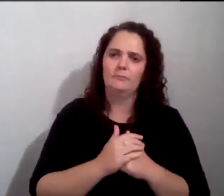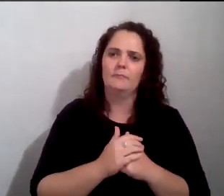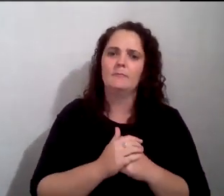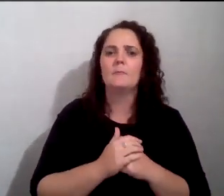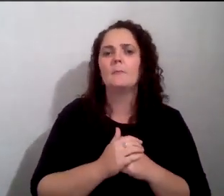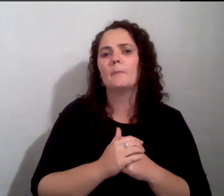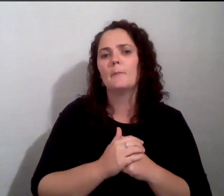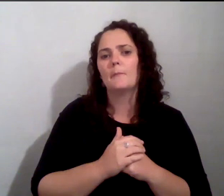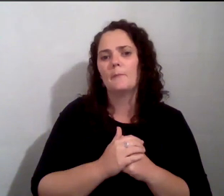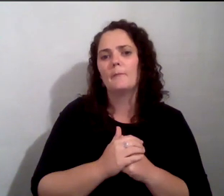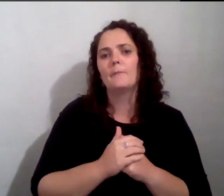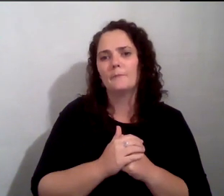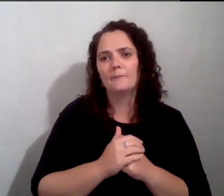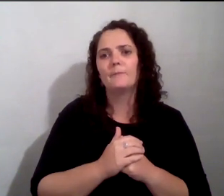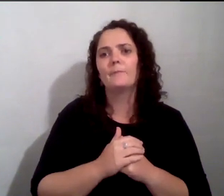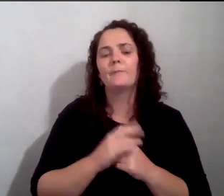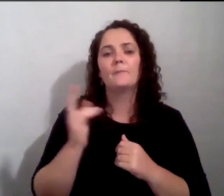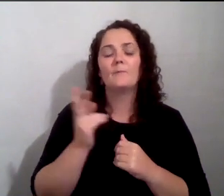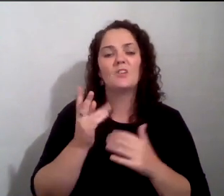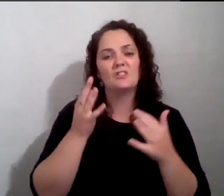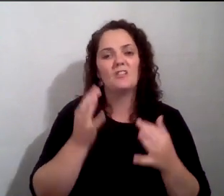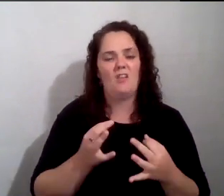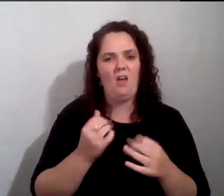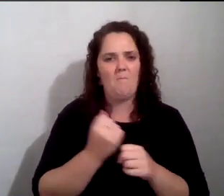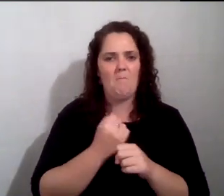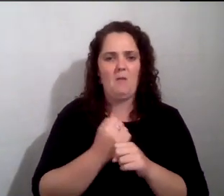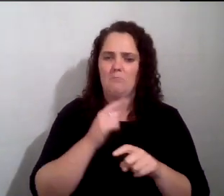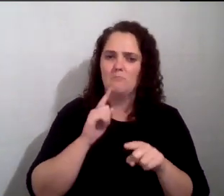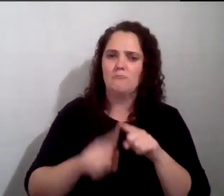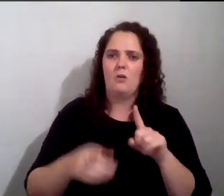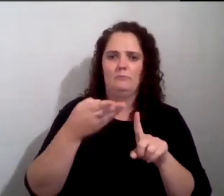quite close stylistically and they begin working towards creating purely abstract